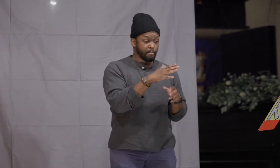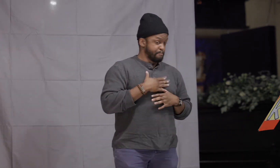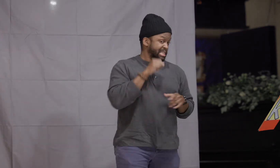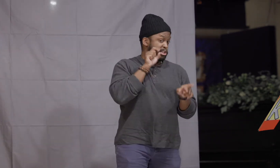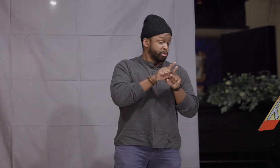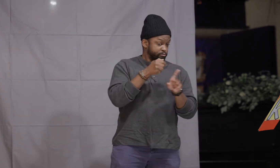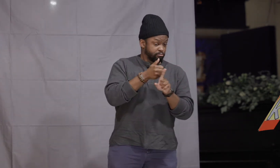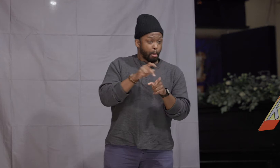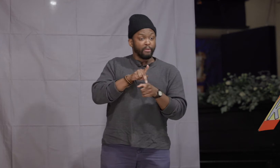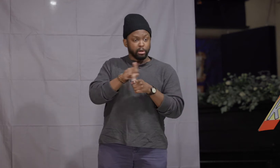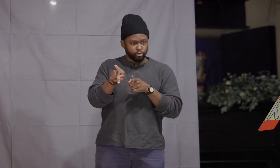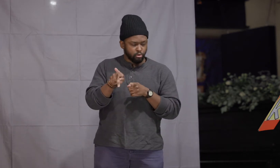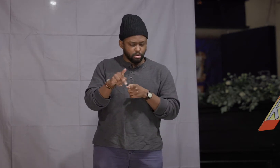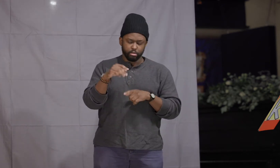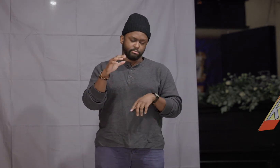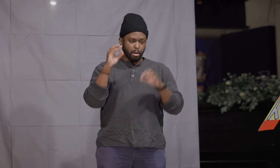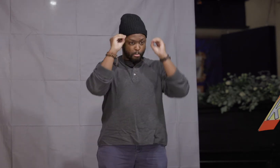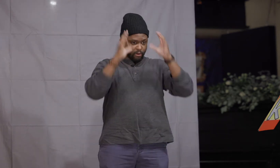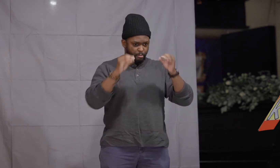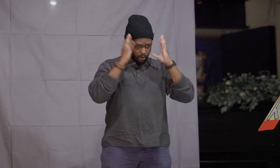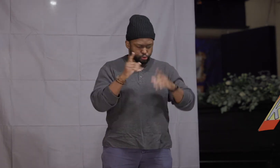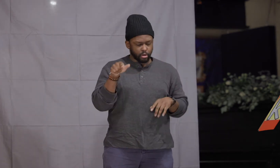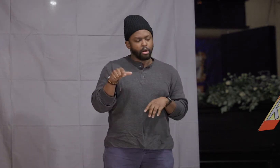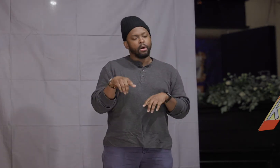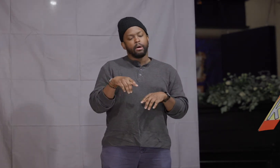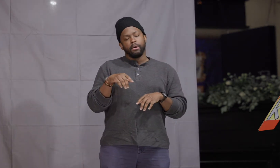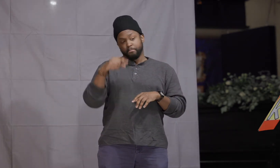She is a professor teaching some Black studies courses